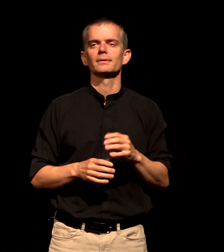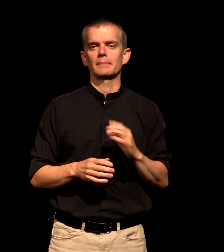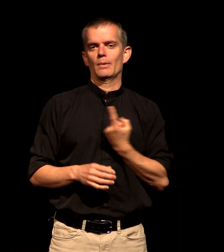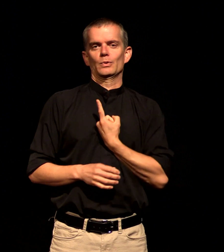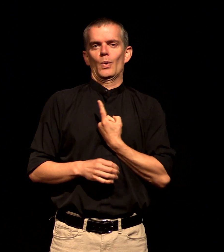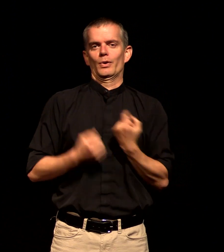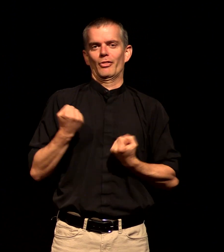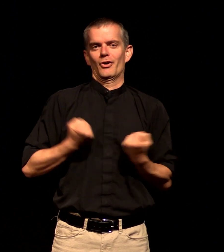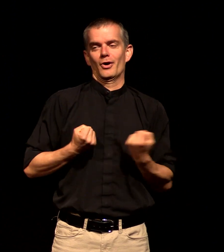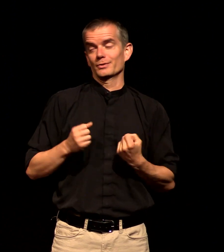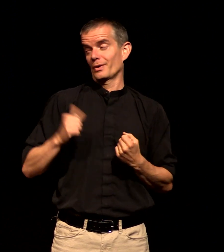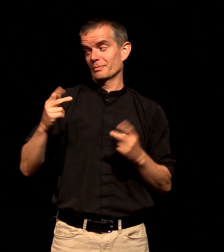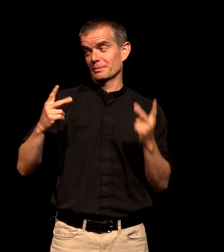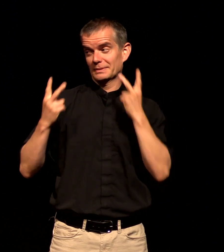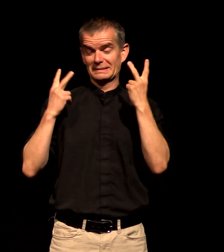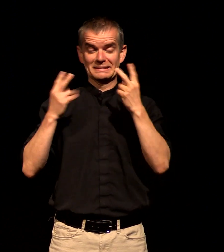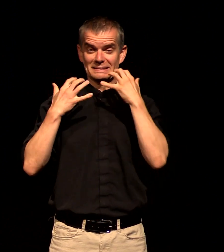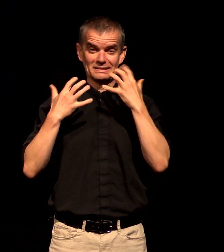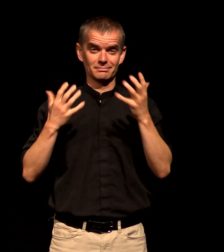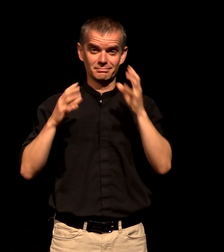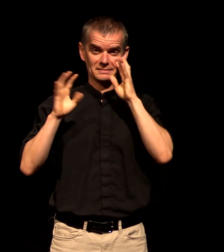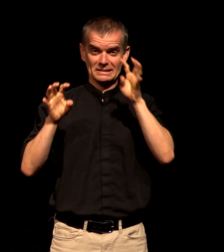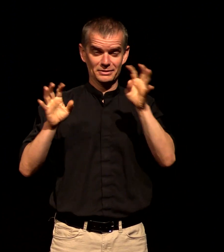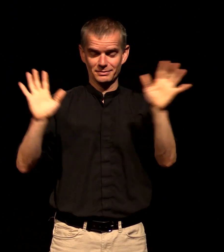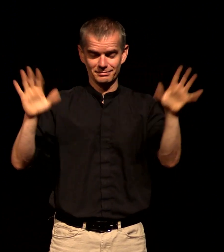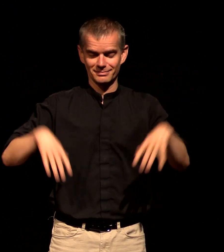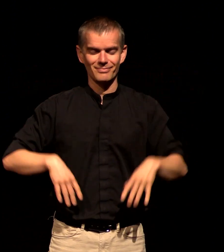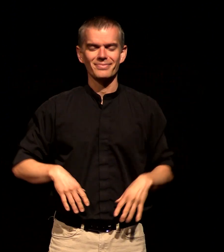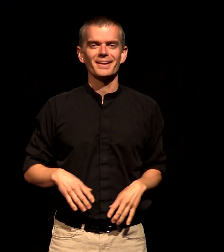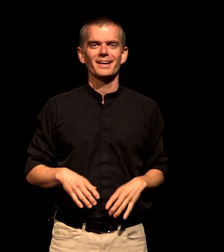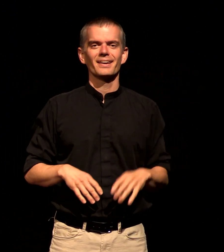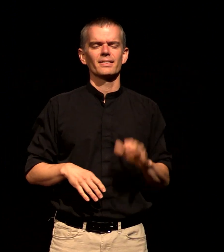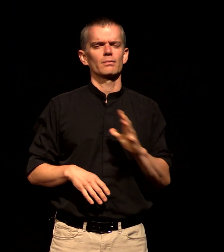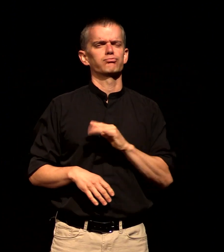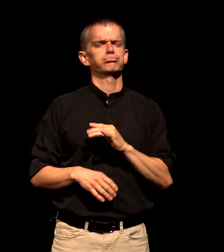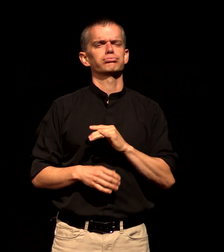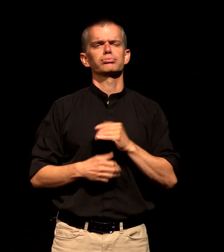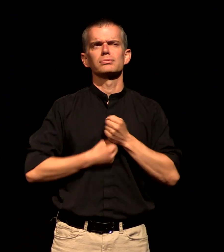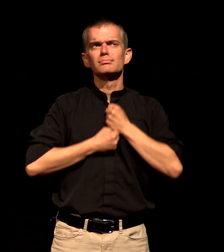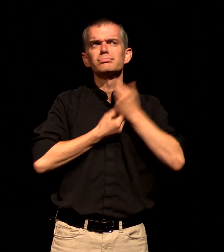great amount of space to pour my heart out to God. And there were